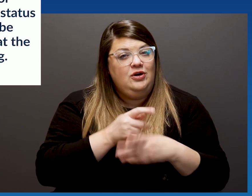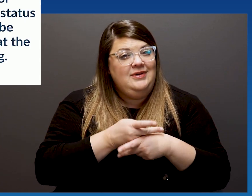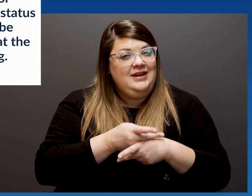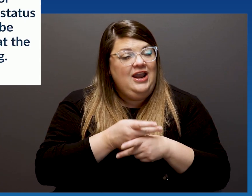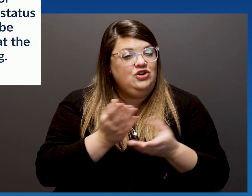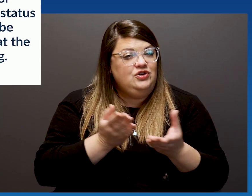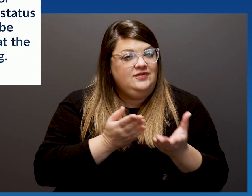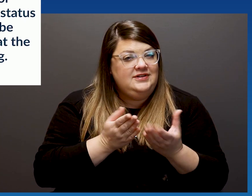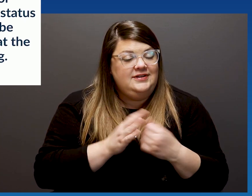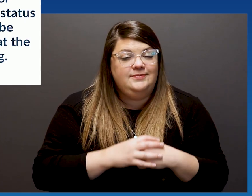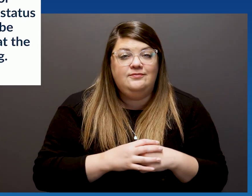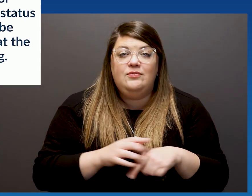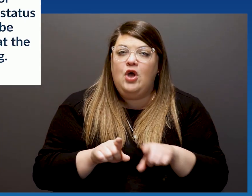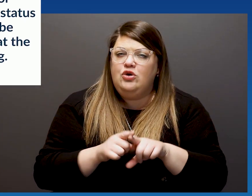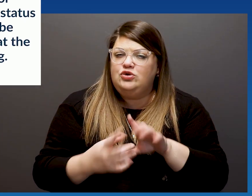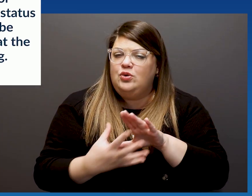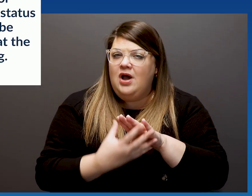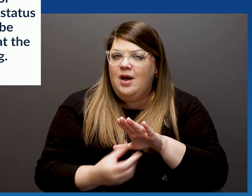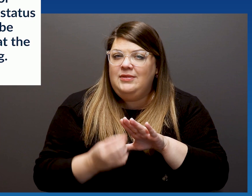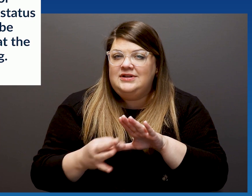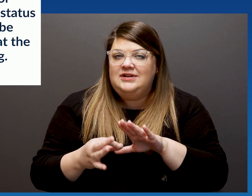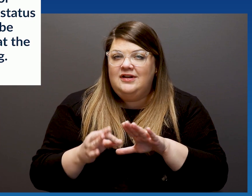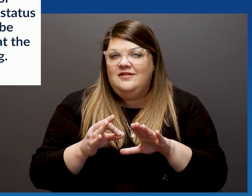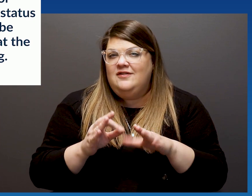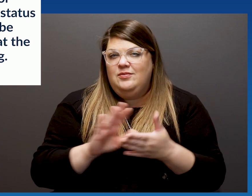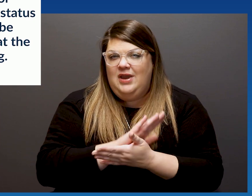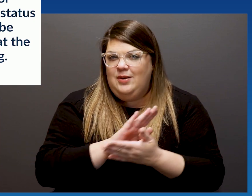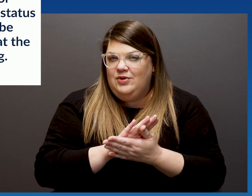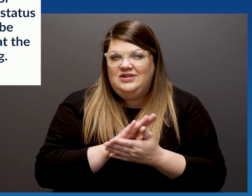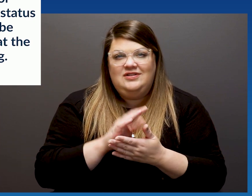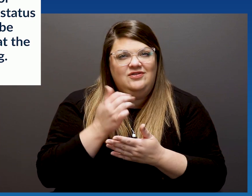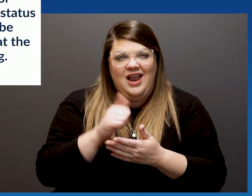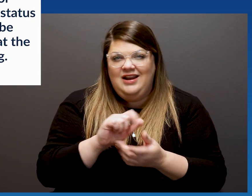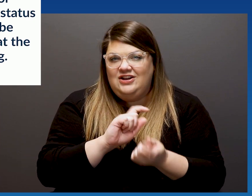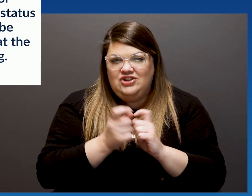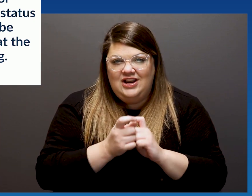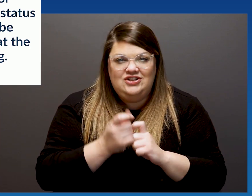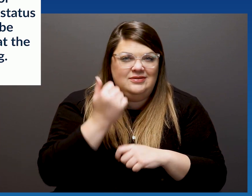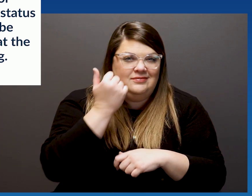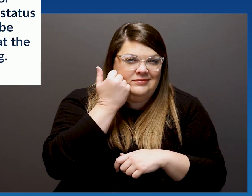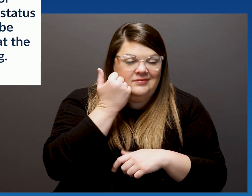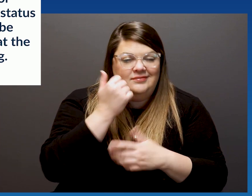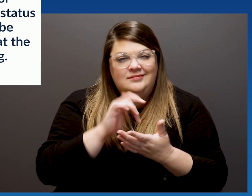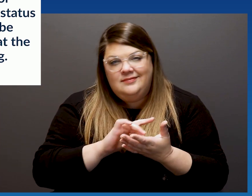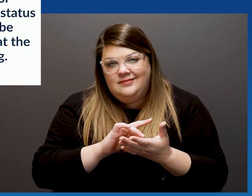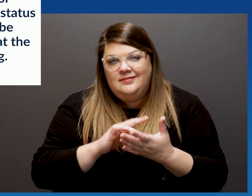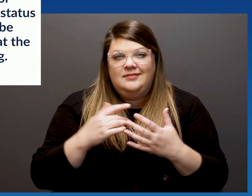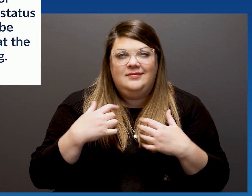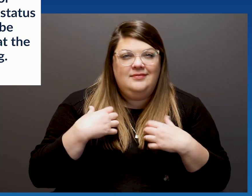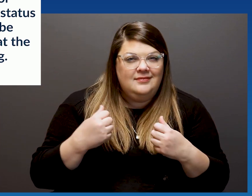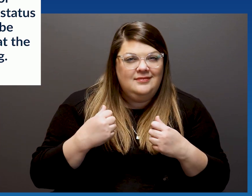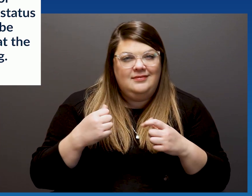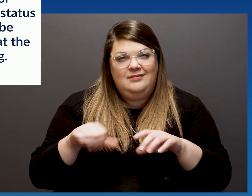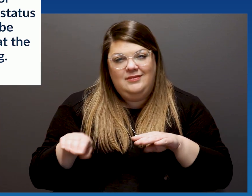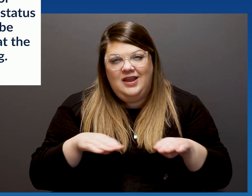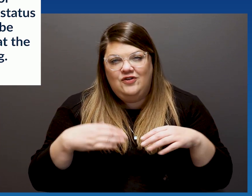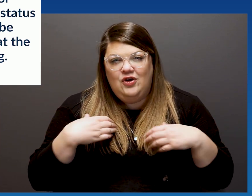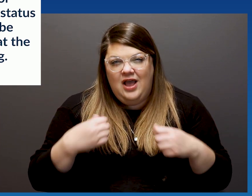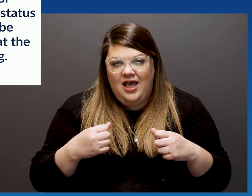Copies of paperwork about any changes in the member's medical, dental, behavioral health, or educational status need to be presented at the meeting.